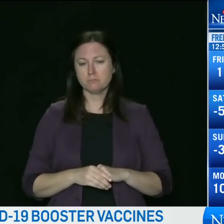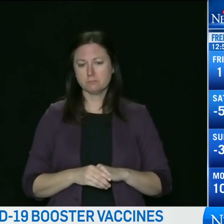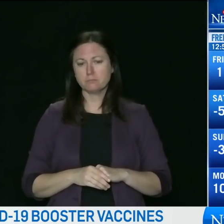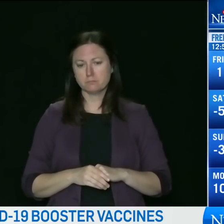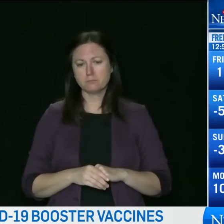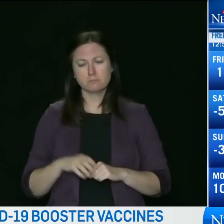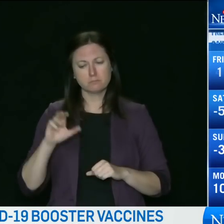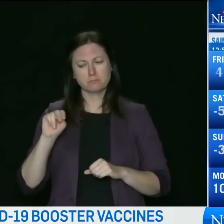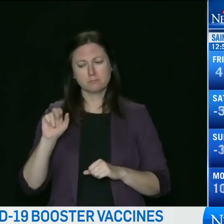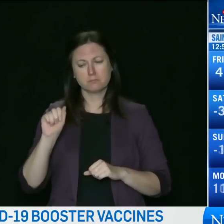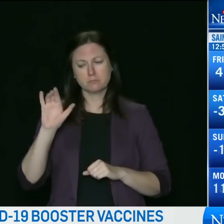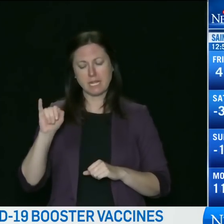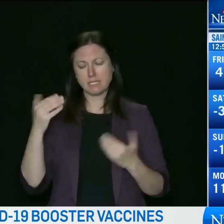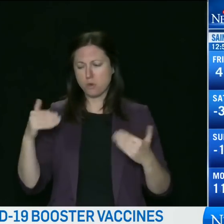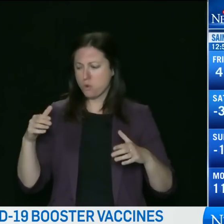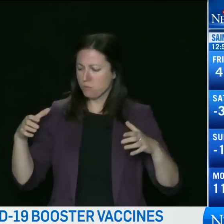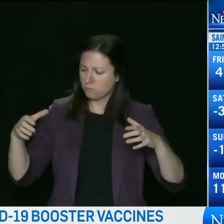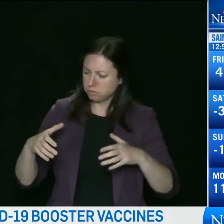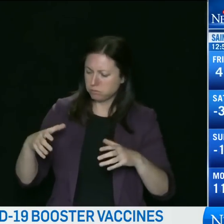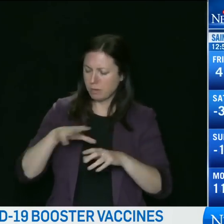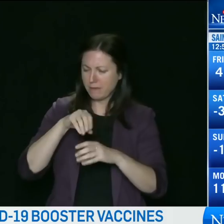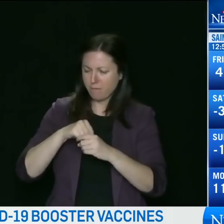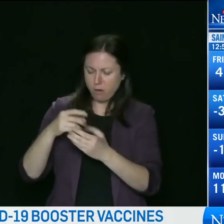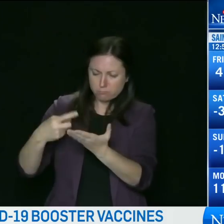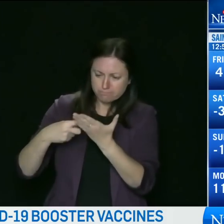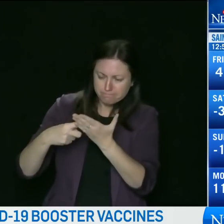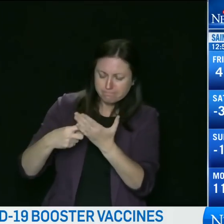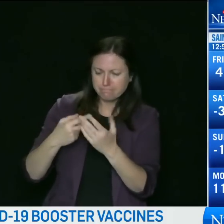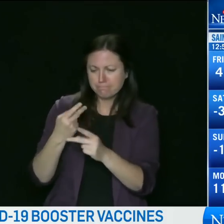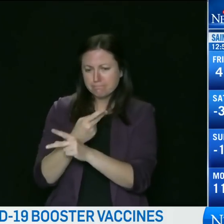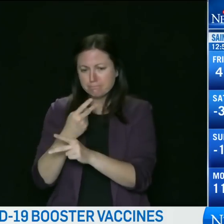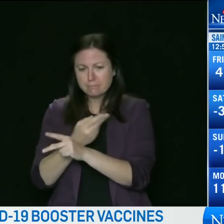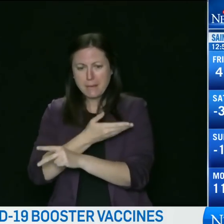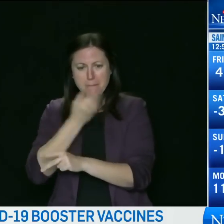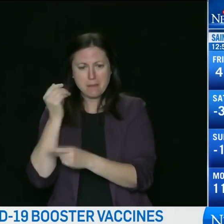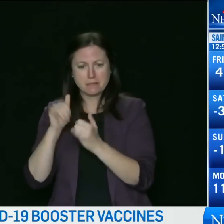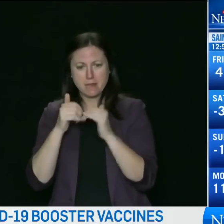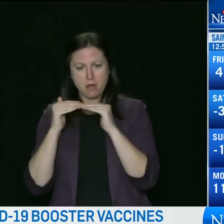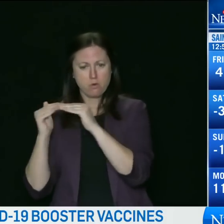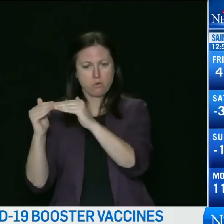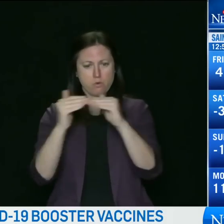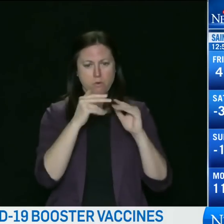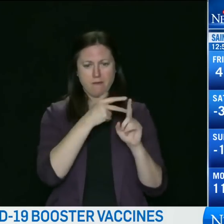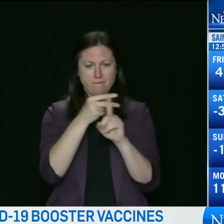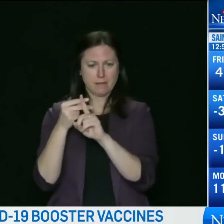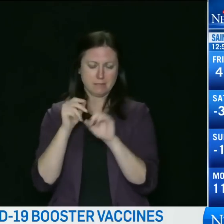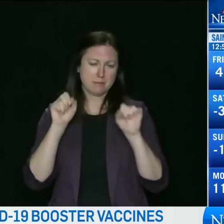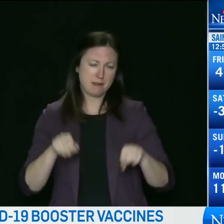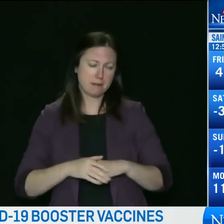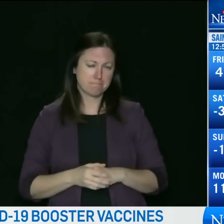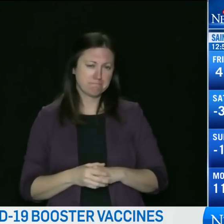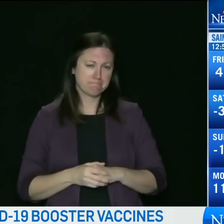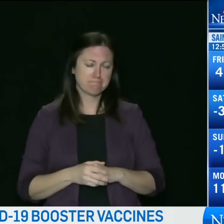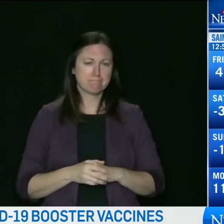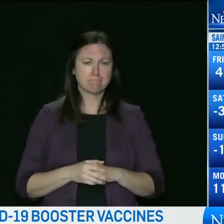PERCEIVED TO BE NEEDED TO GET OUT OF POTENTIAL OUTBREAKS AND DISEASE IN CANADA. THEY'VE BEEN VERY CENTRAL TO A